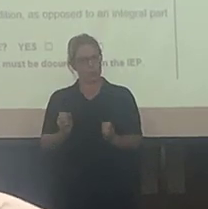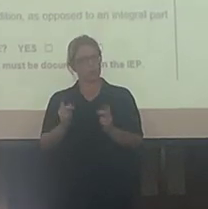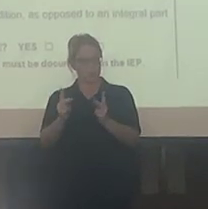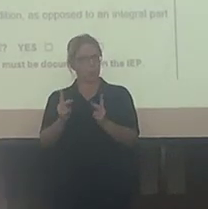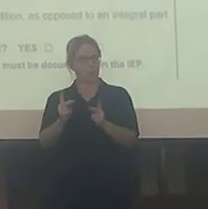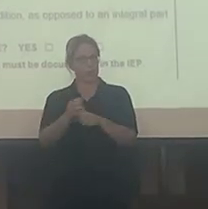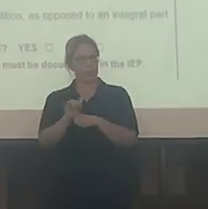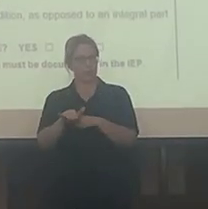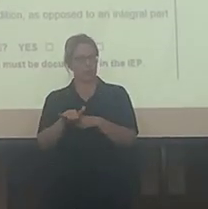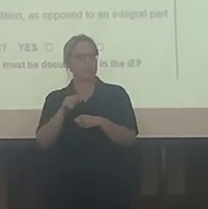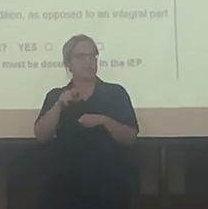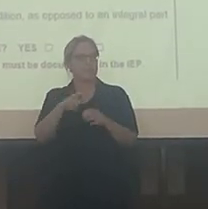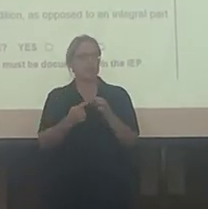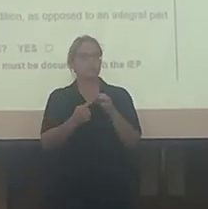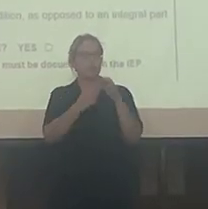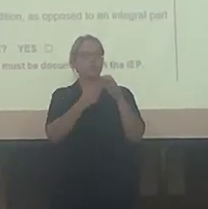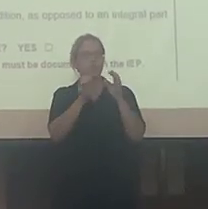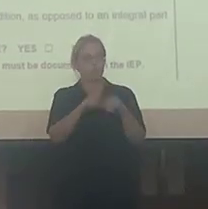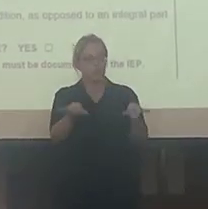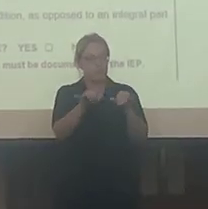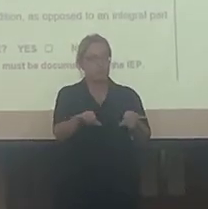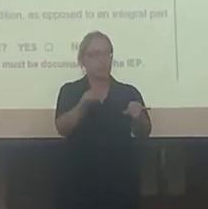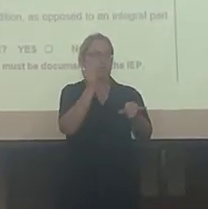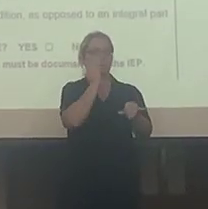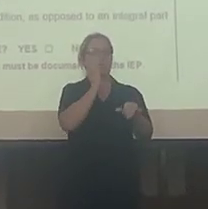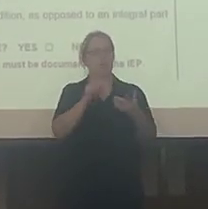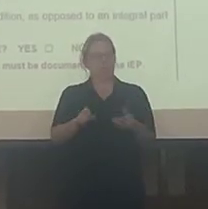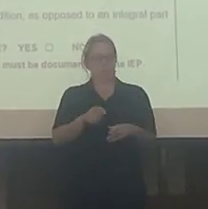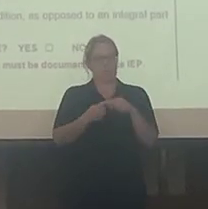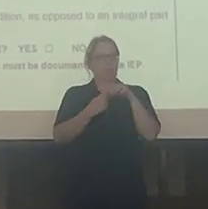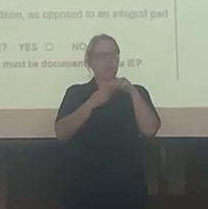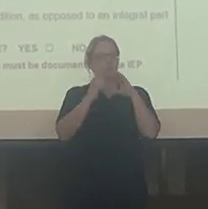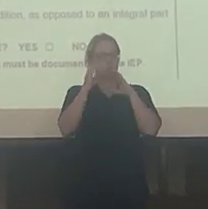do they need a special routine do they need special communication that can't be provided